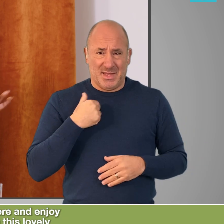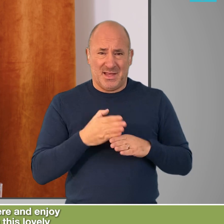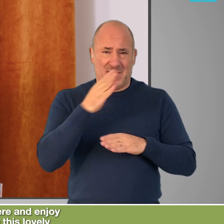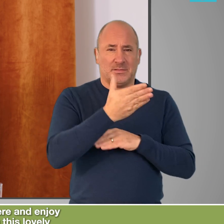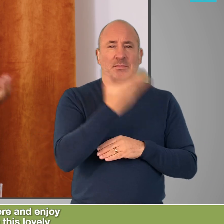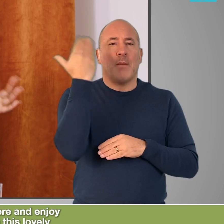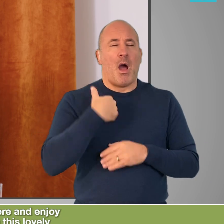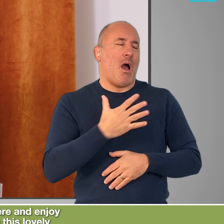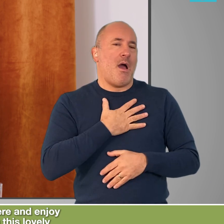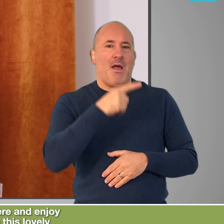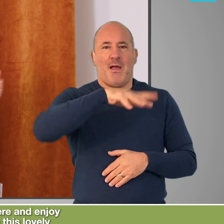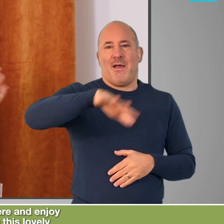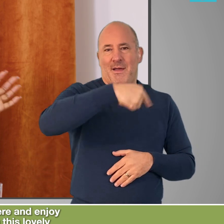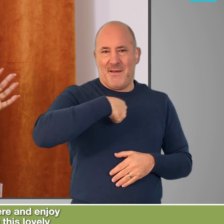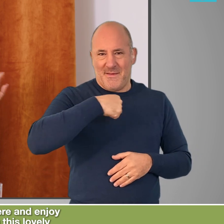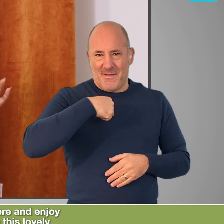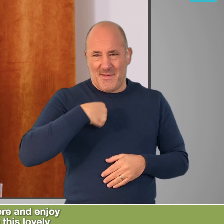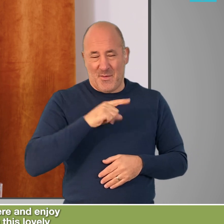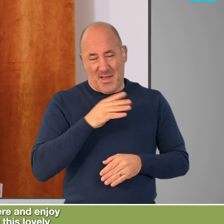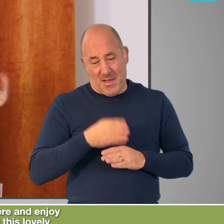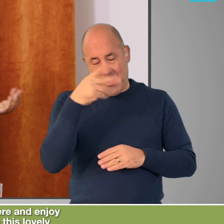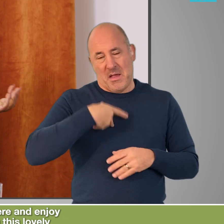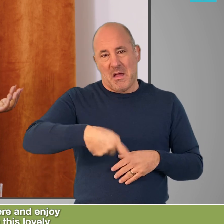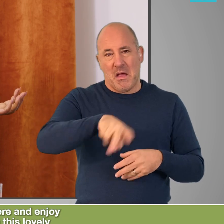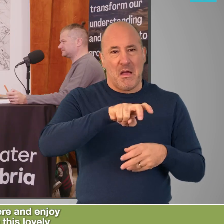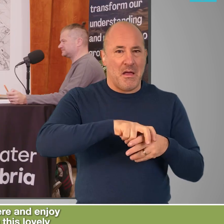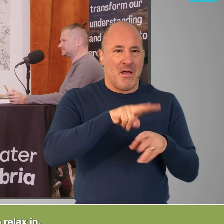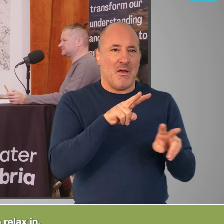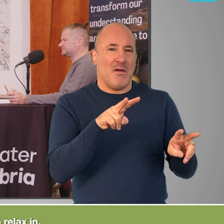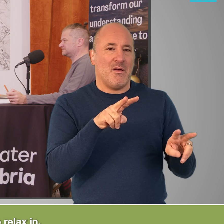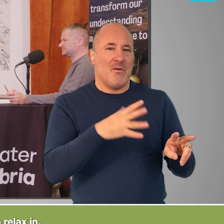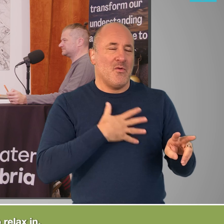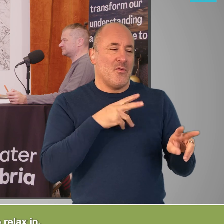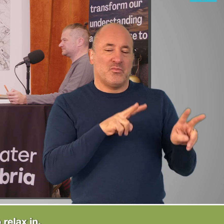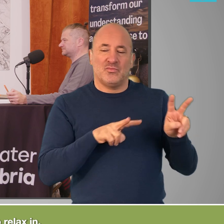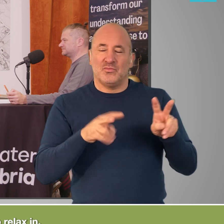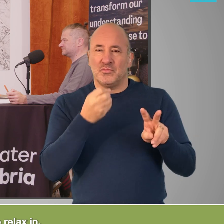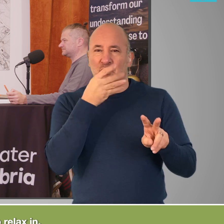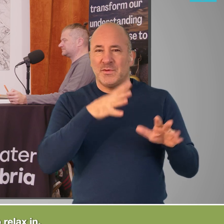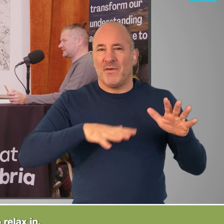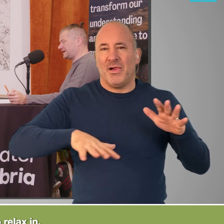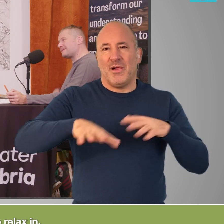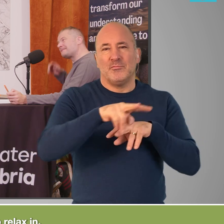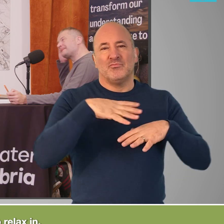can just kind of sit there and enjoy the fact that there's this lovely beautiful space to relax in,